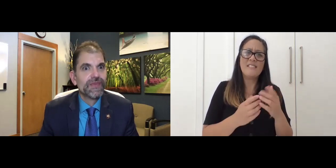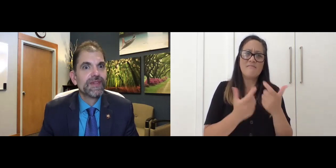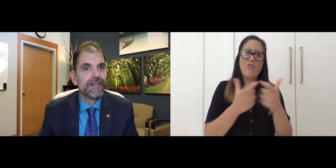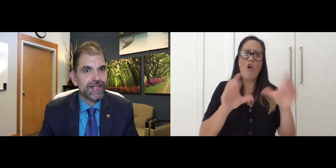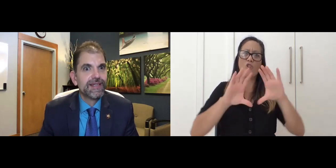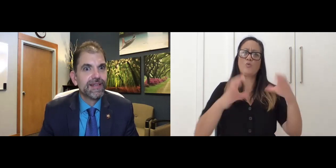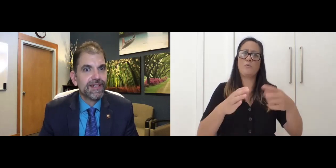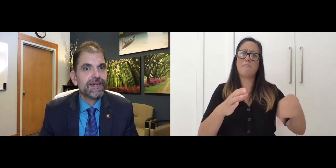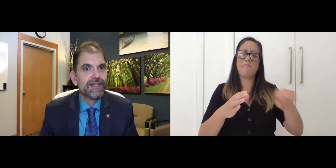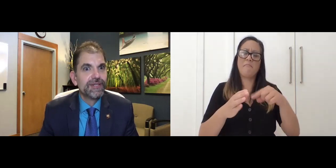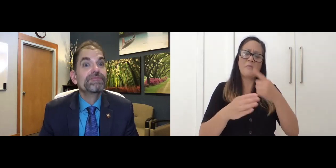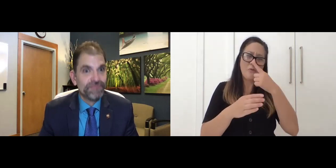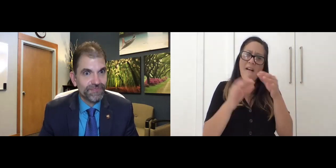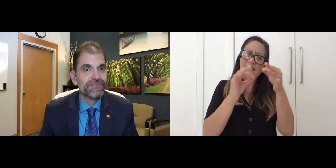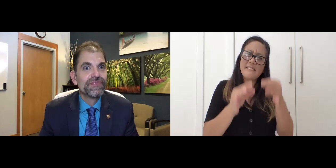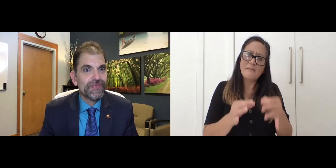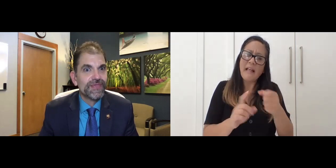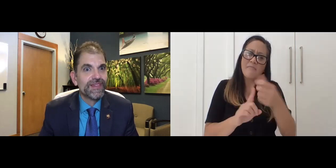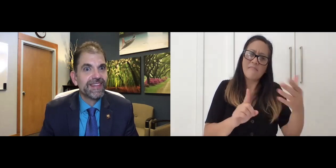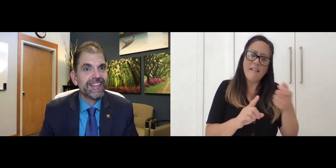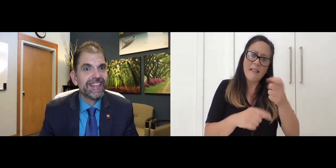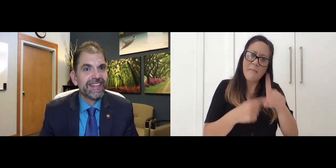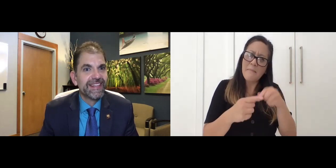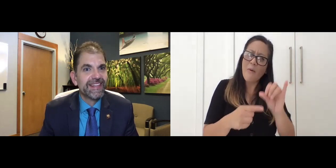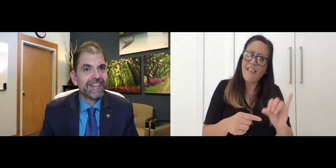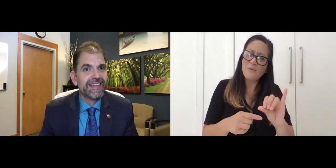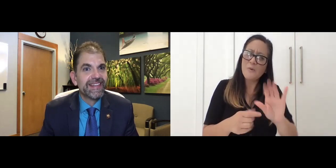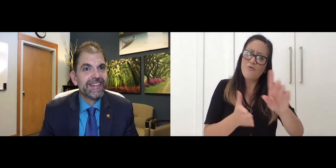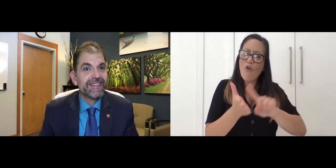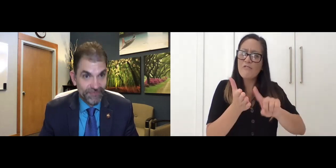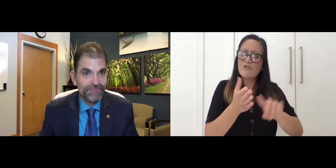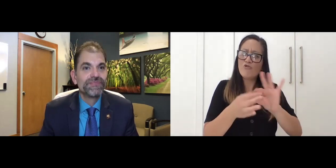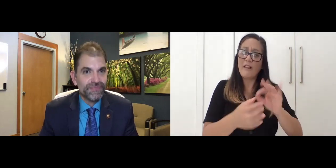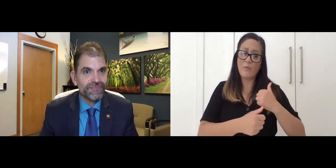loss in veterans. There's a large group of veterans who have experienced hearing